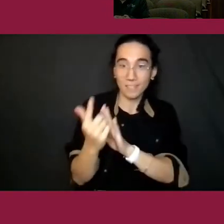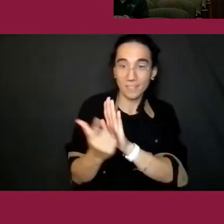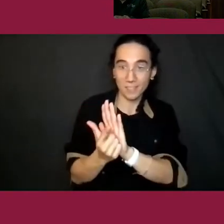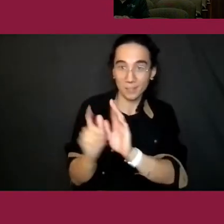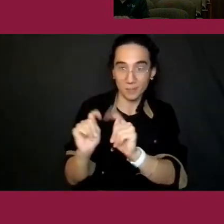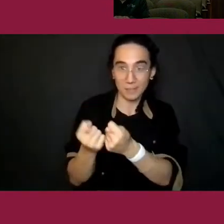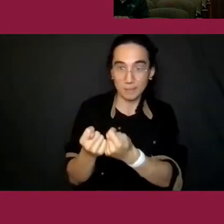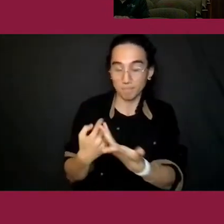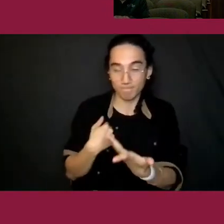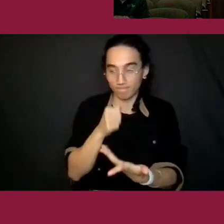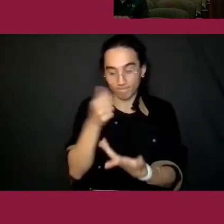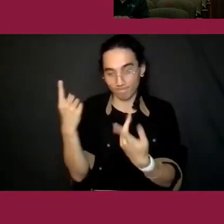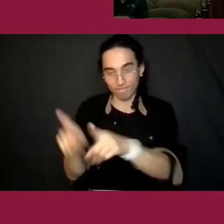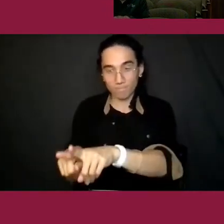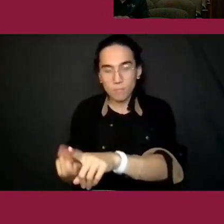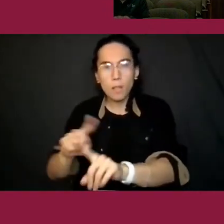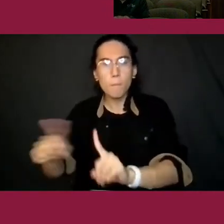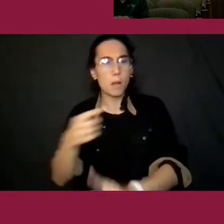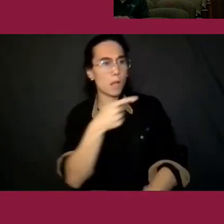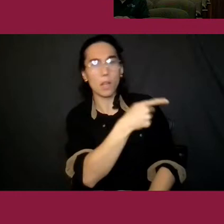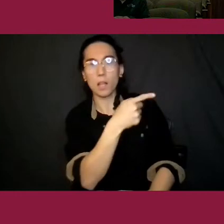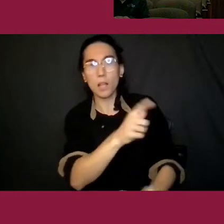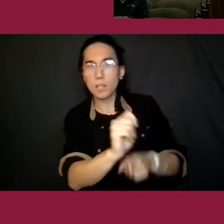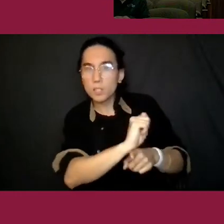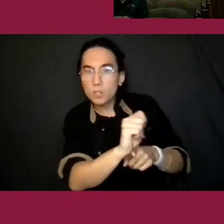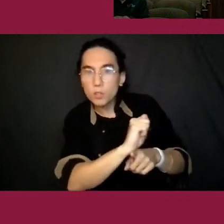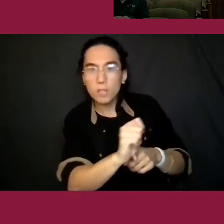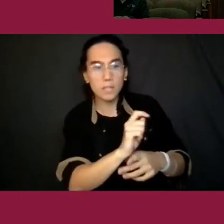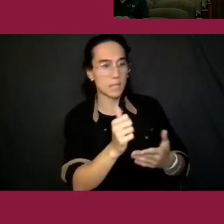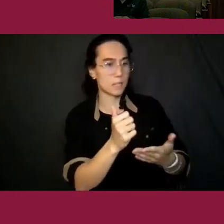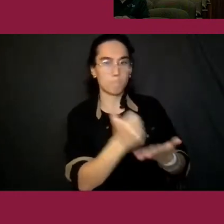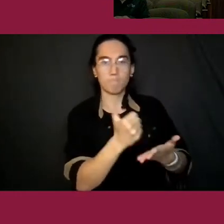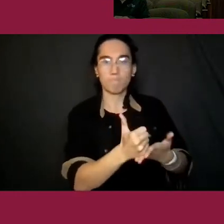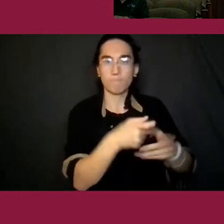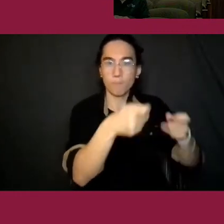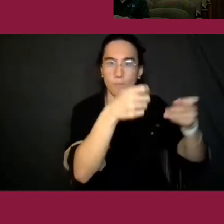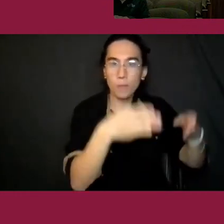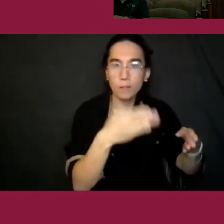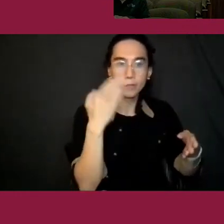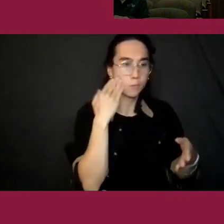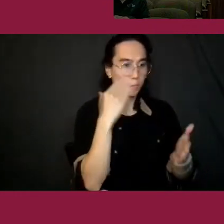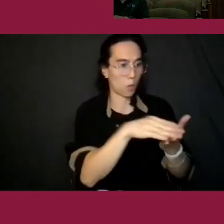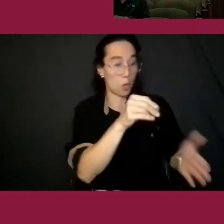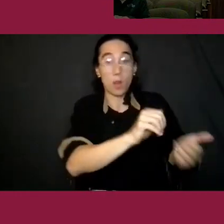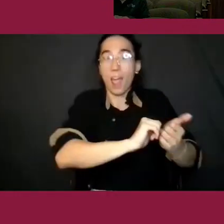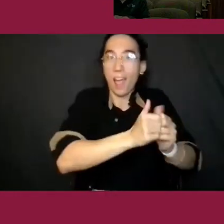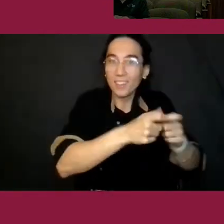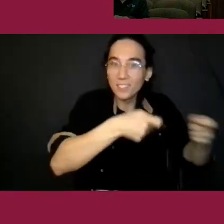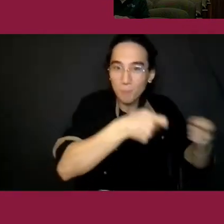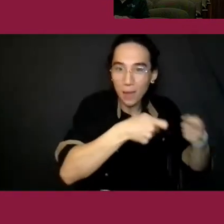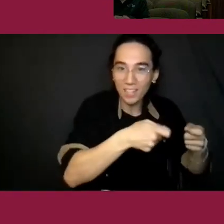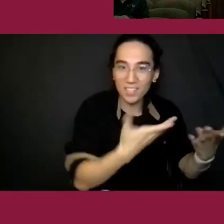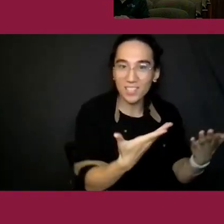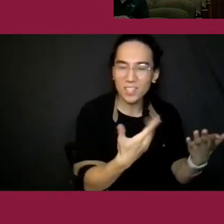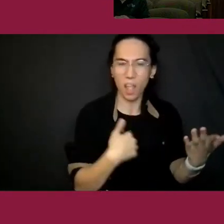but as far as this training and how to help managers be managers, I think that it's, I think it's important.